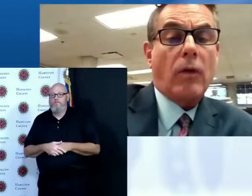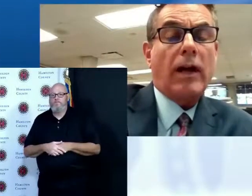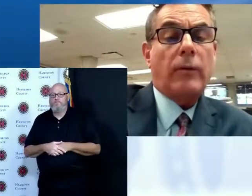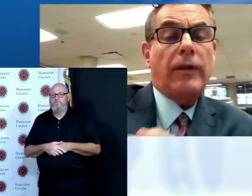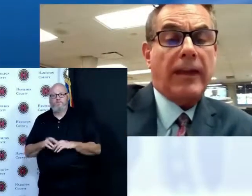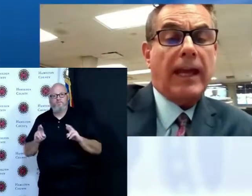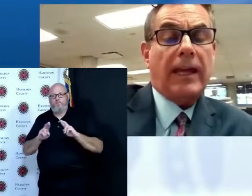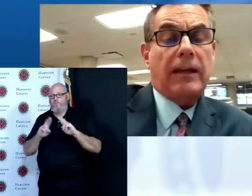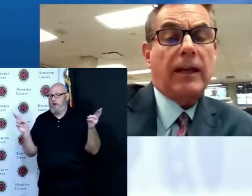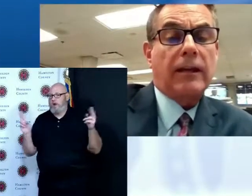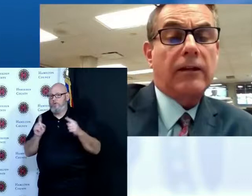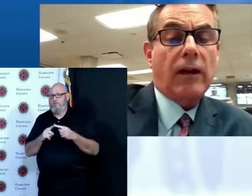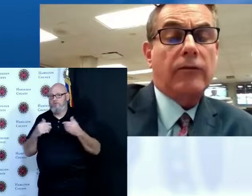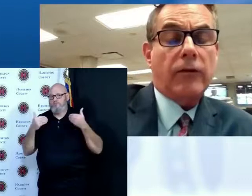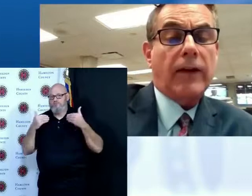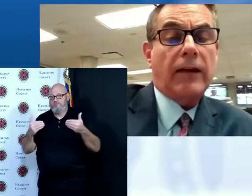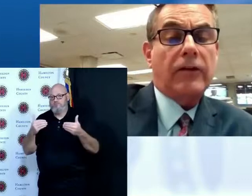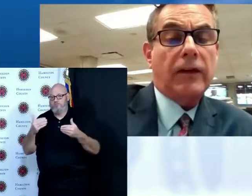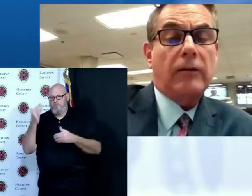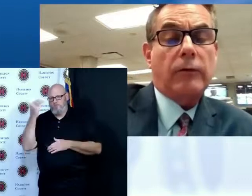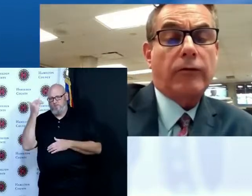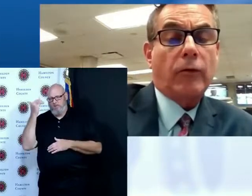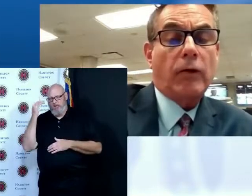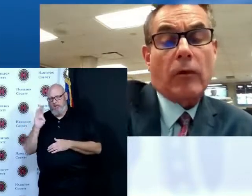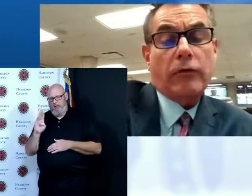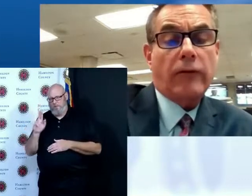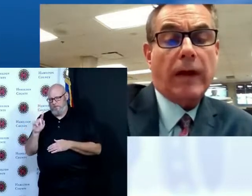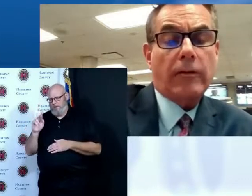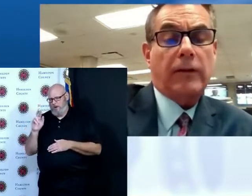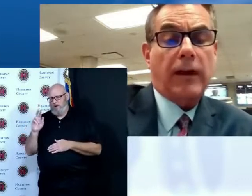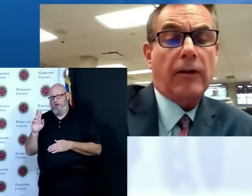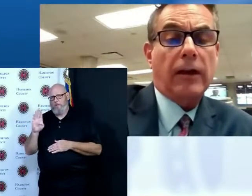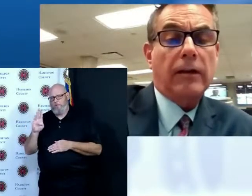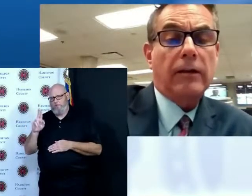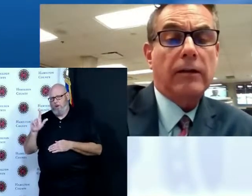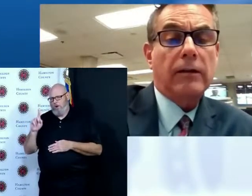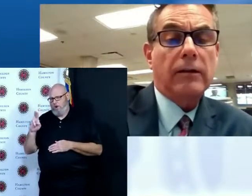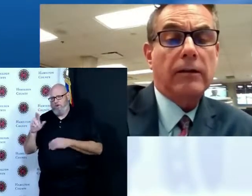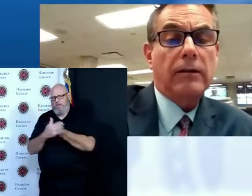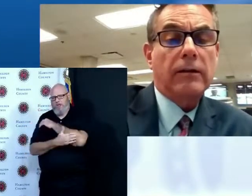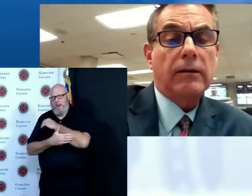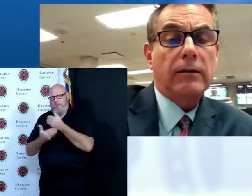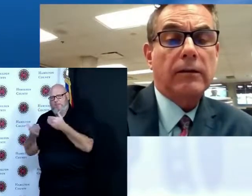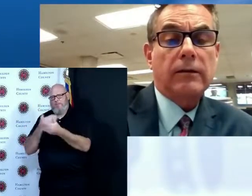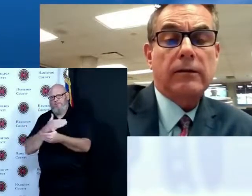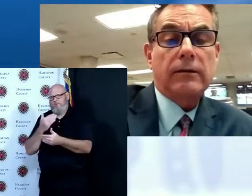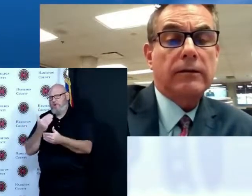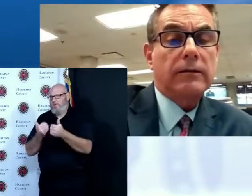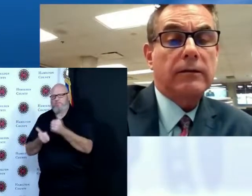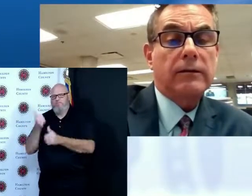why would they get in line for the vaccine before most of Hamilton County again not a decision